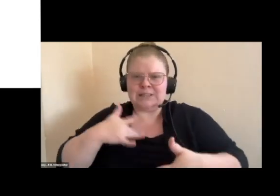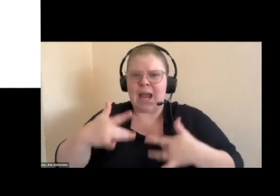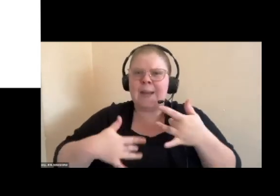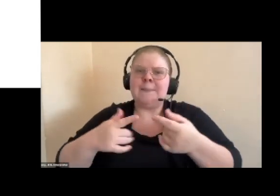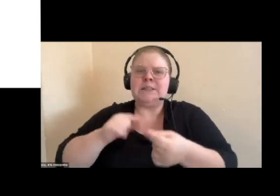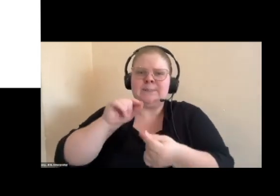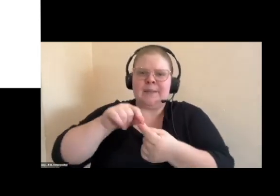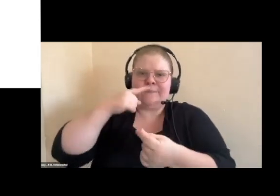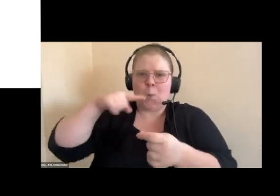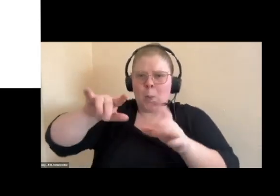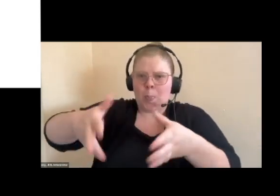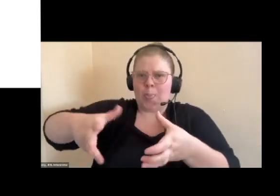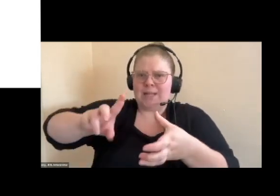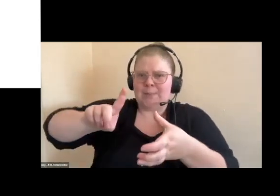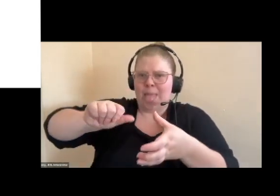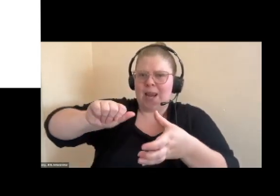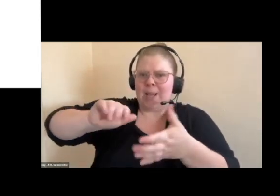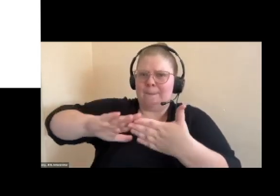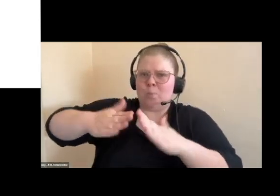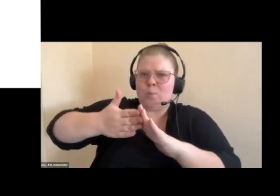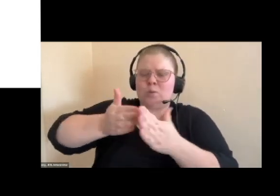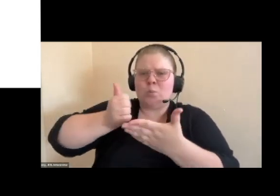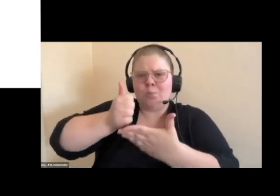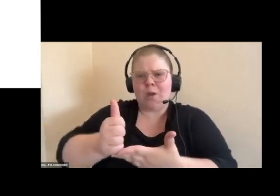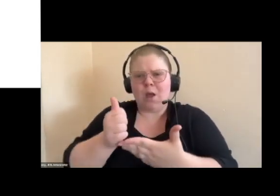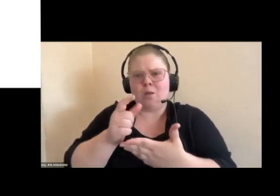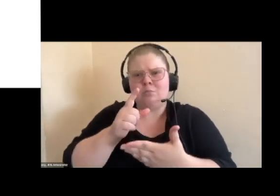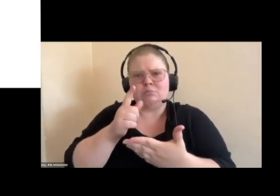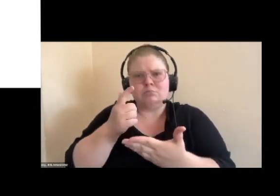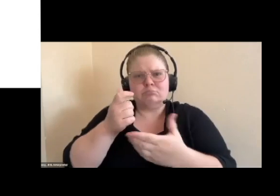to really understand and look at.